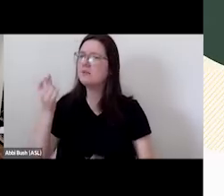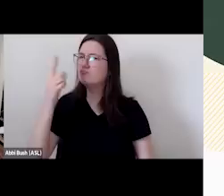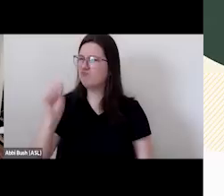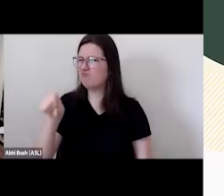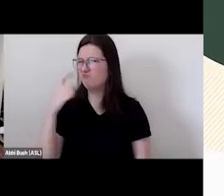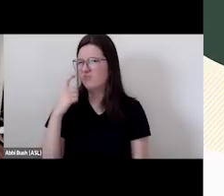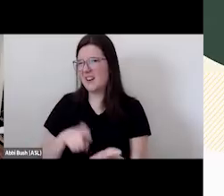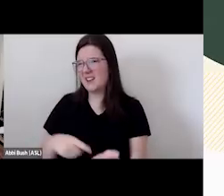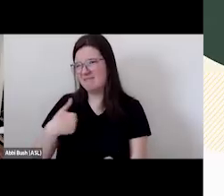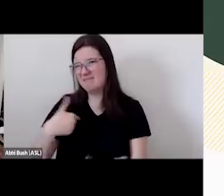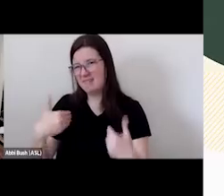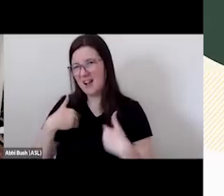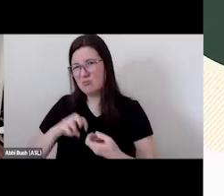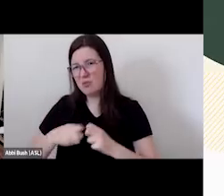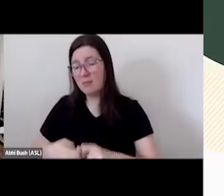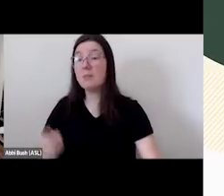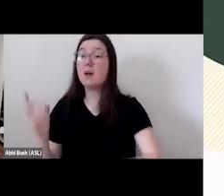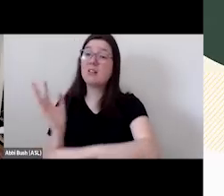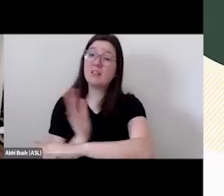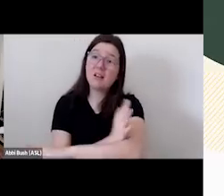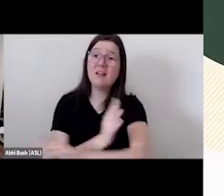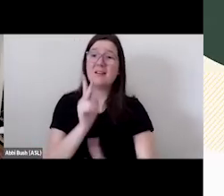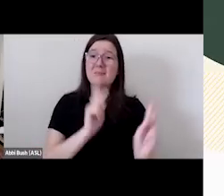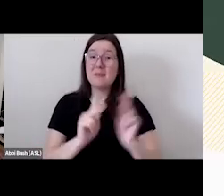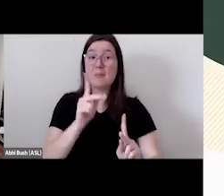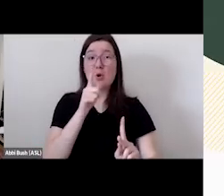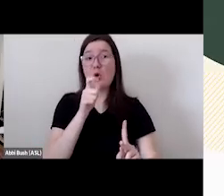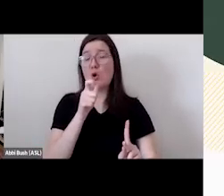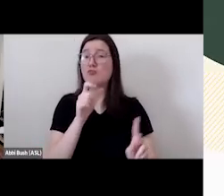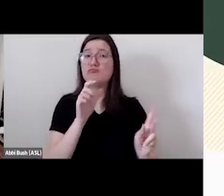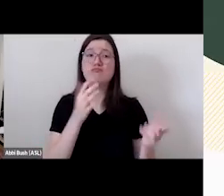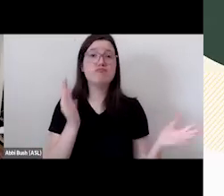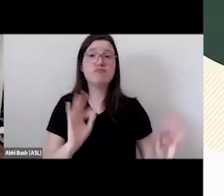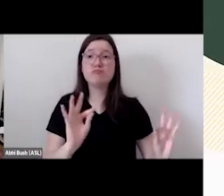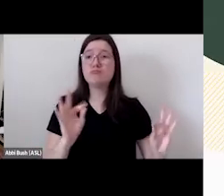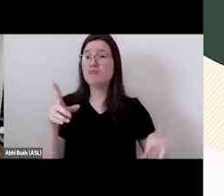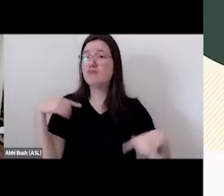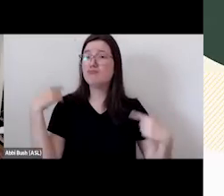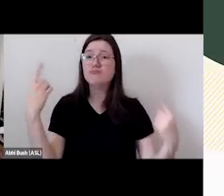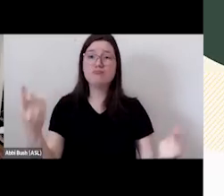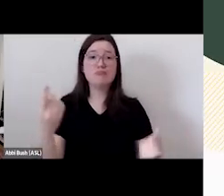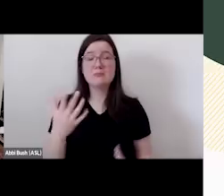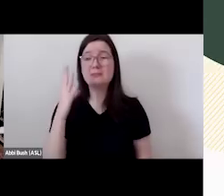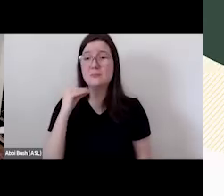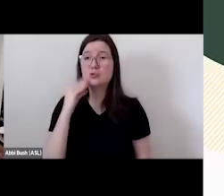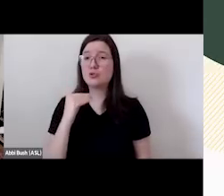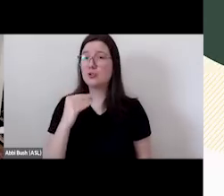to no insight because this is how you've lived for so long and it has worked for you. The next question I like to ask is,